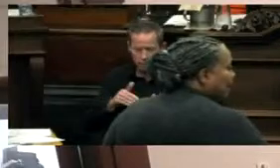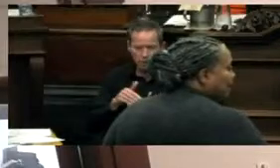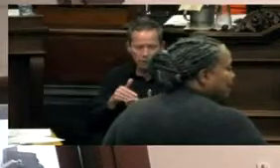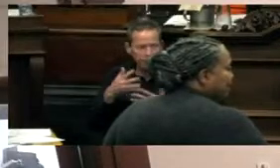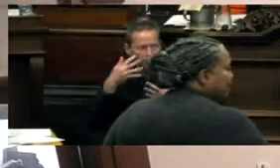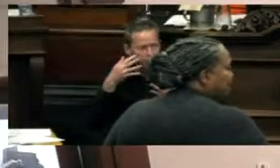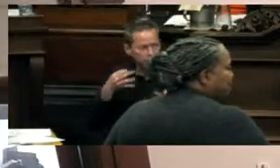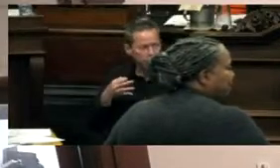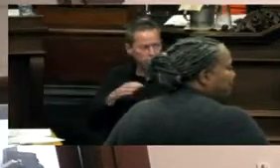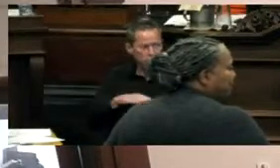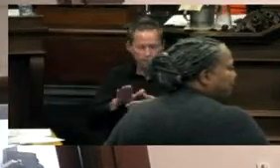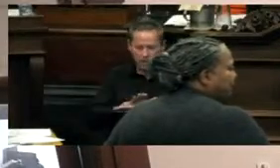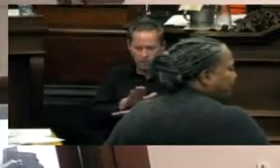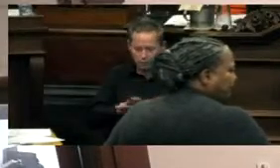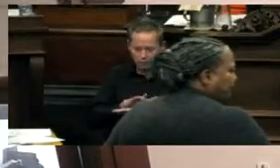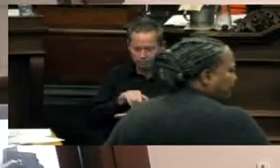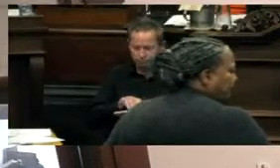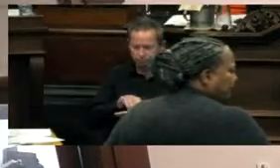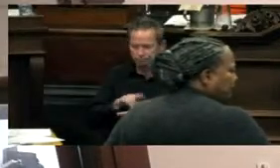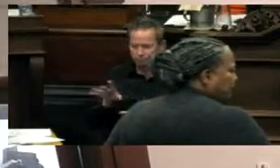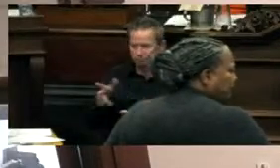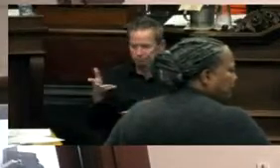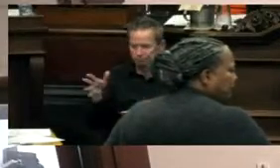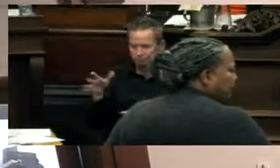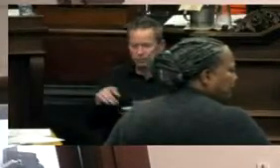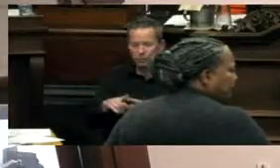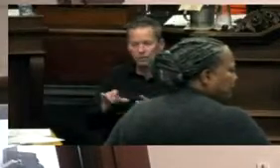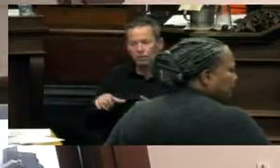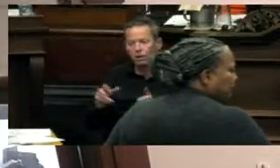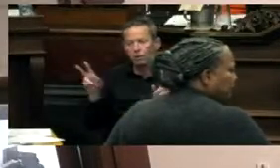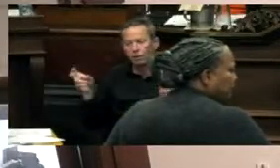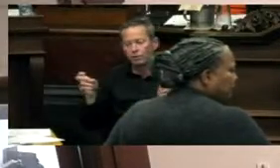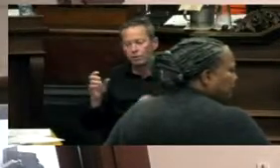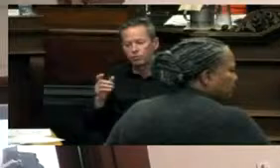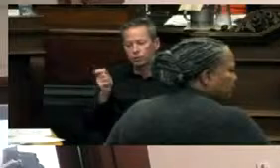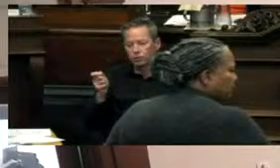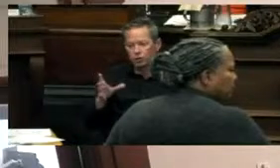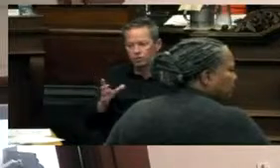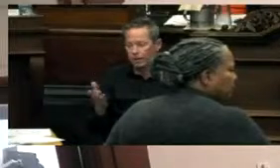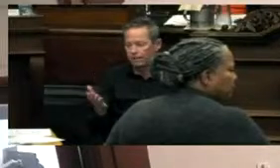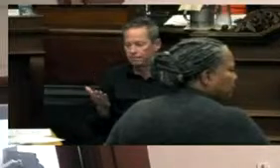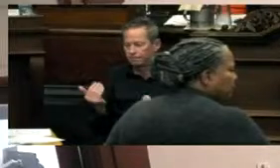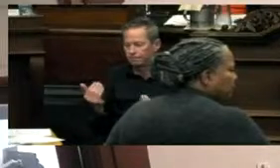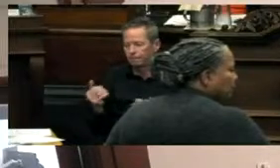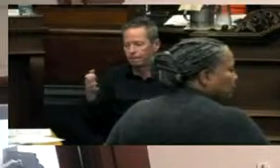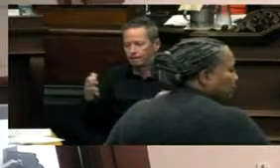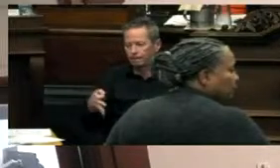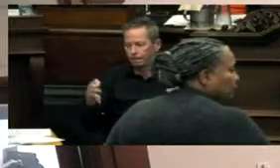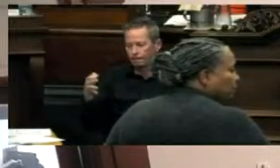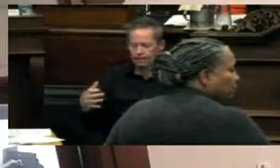there's no discovery. It's not a long drawn out process. Often it's decided just on the papers.